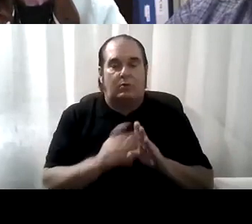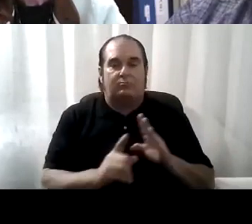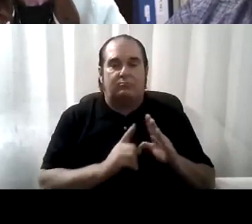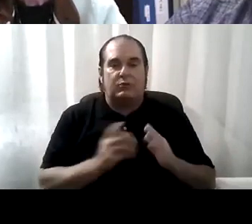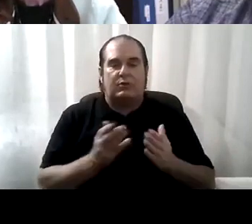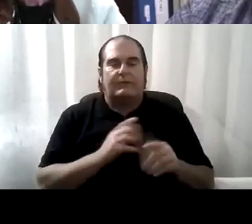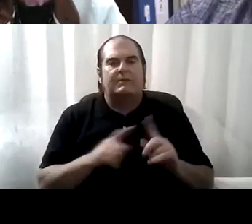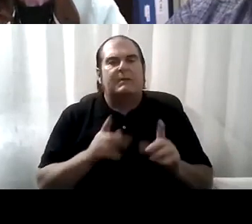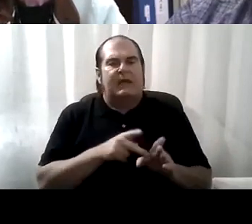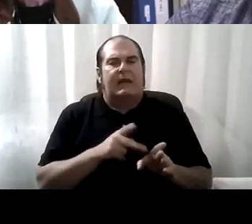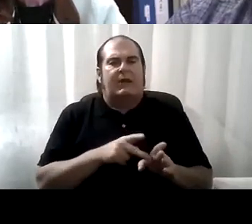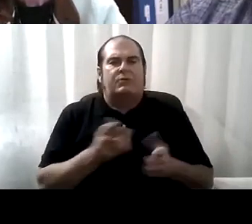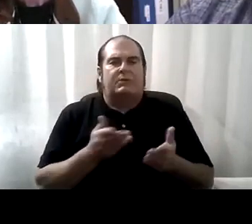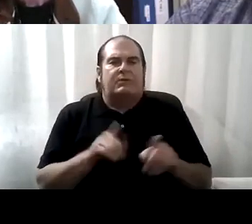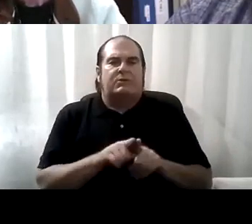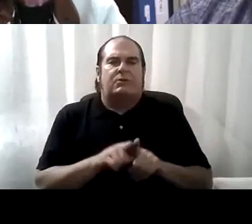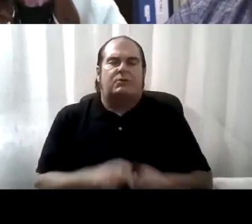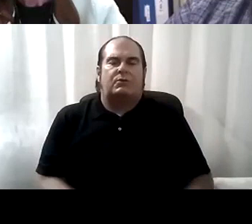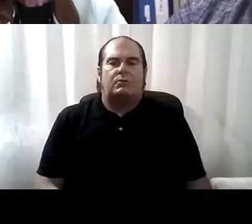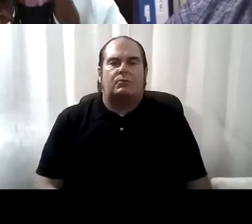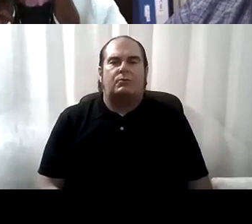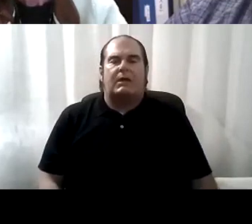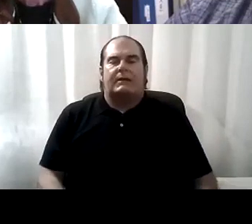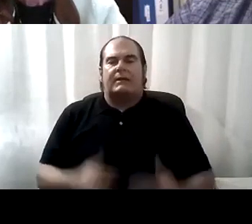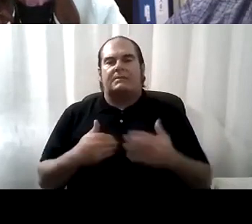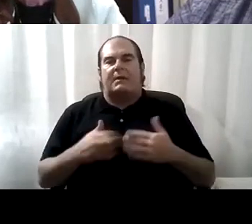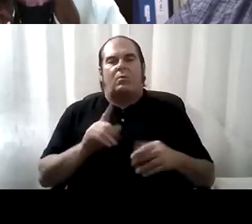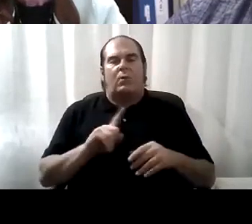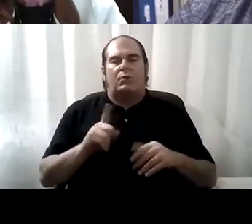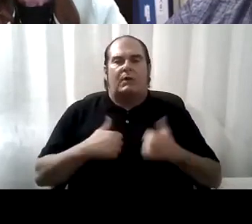So regardless where you're located in Texas, you should be able to chief